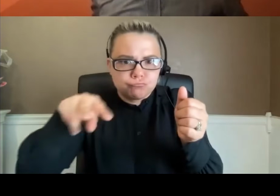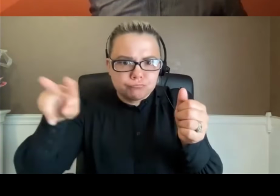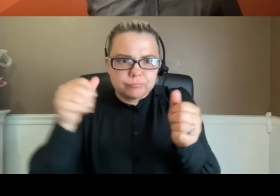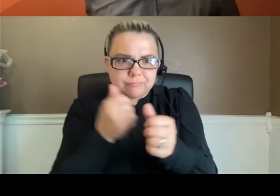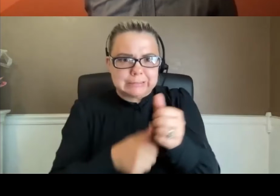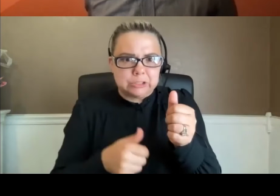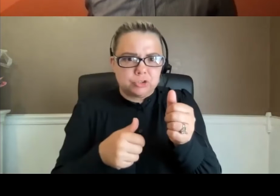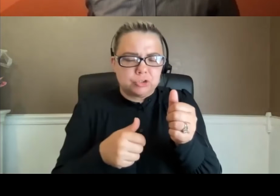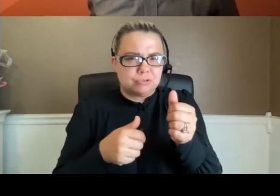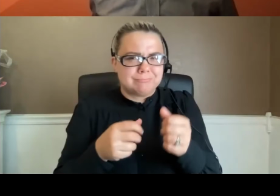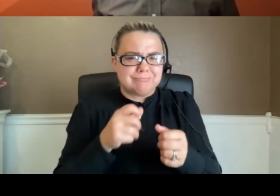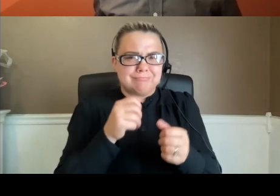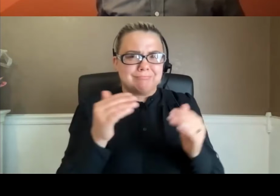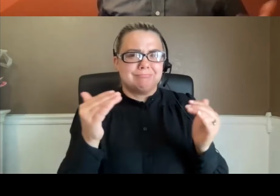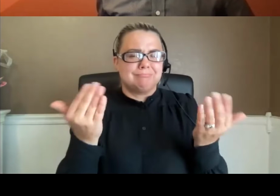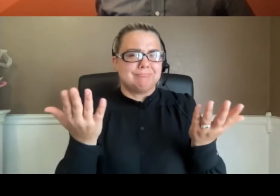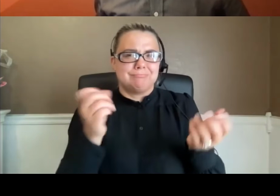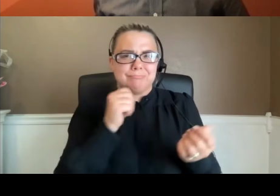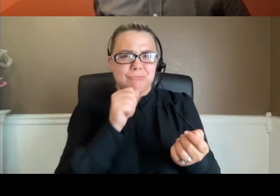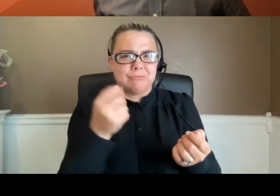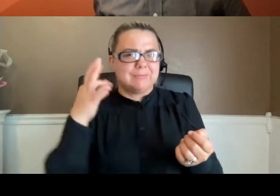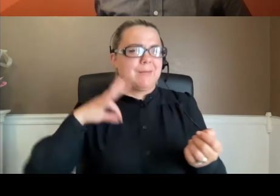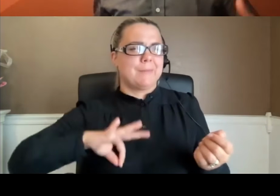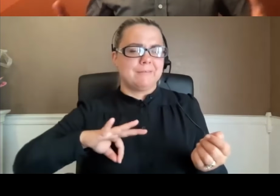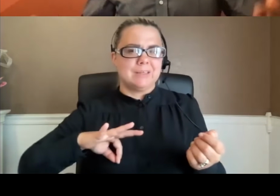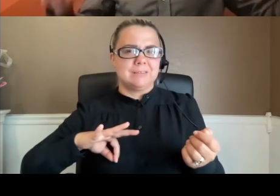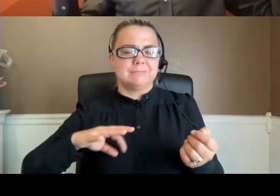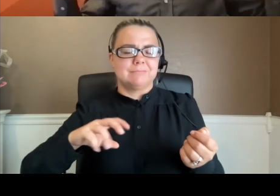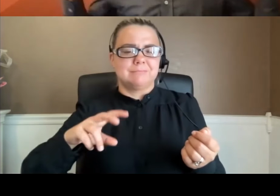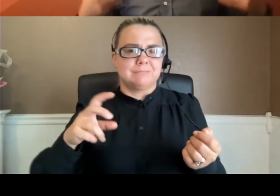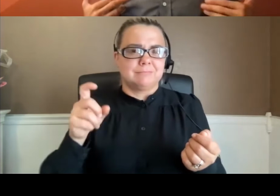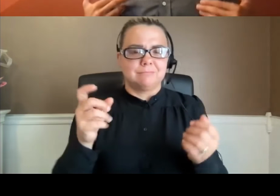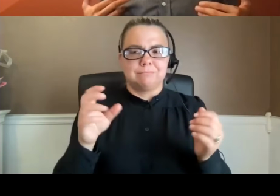you might as well not have a data visualization if you're going to be doing that. What a sighted